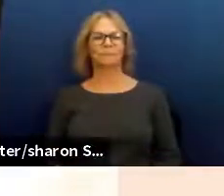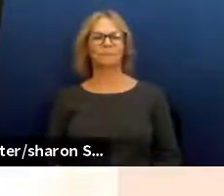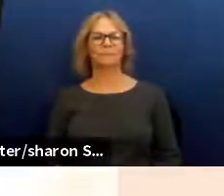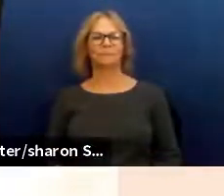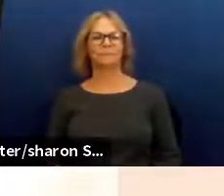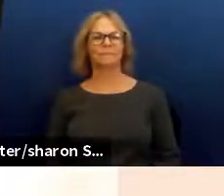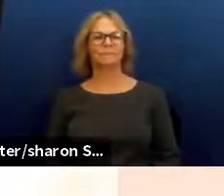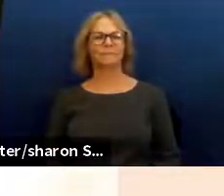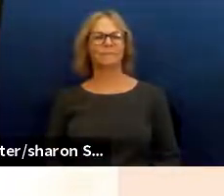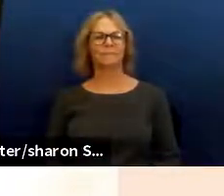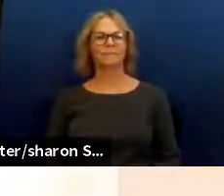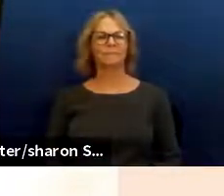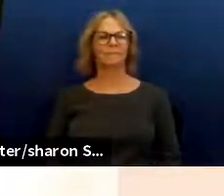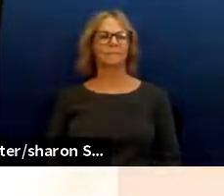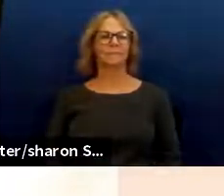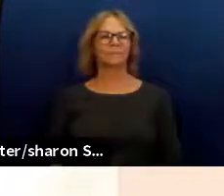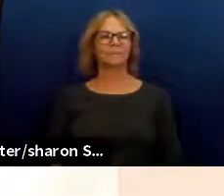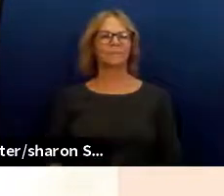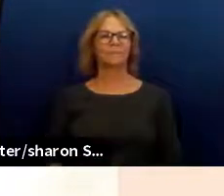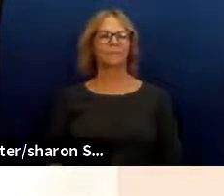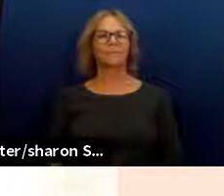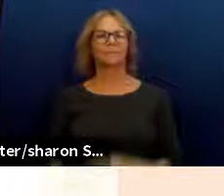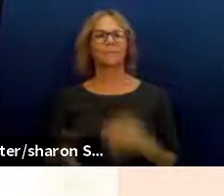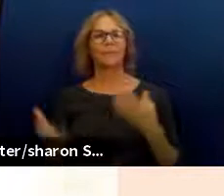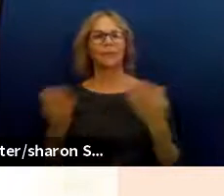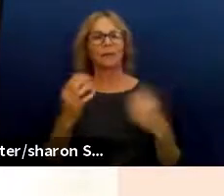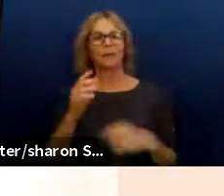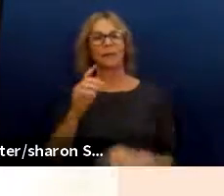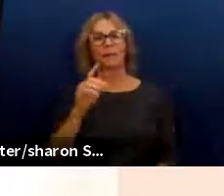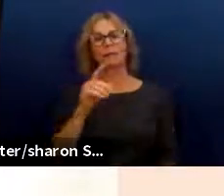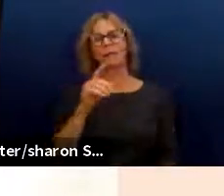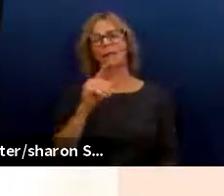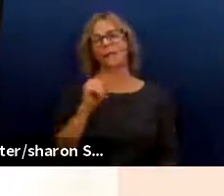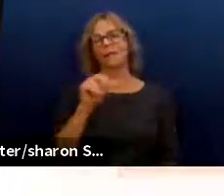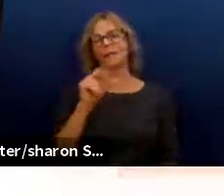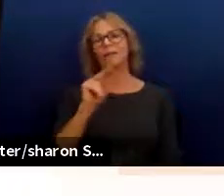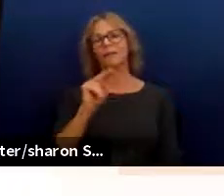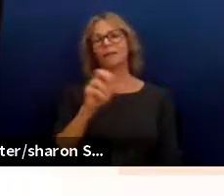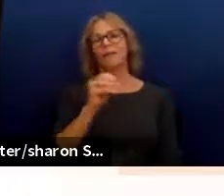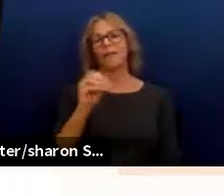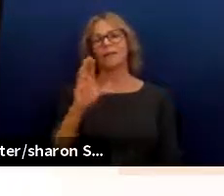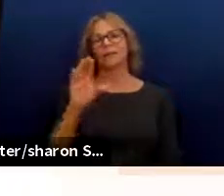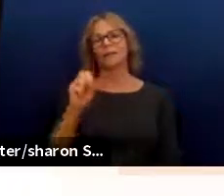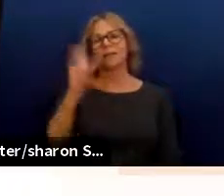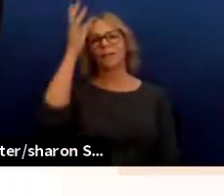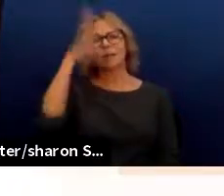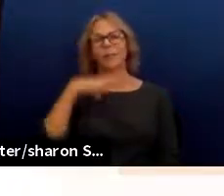you might not consider at first that this might be actually a trans man and a cisman. Or that this might be a trans man and a trans